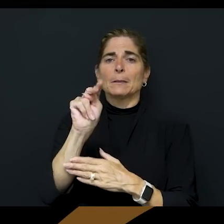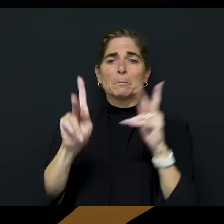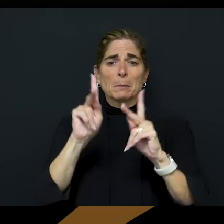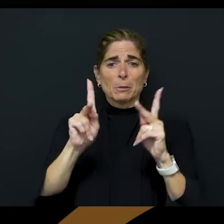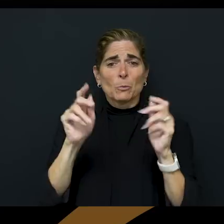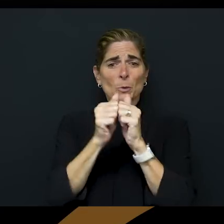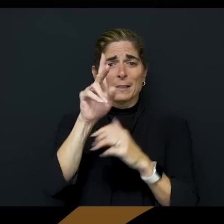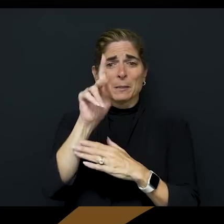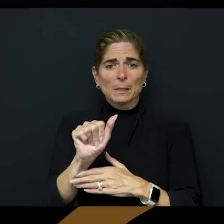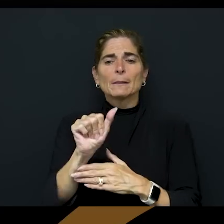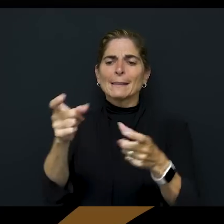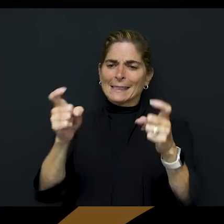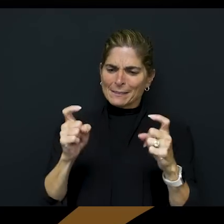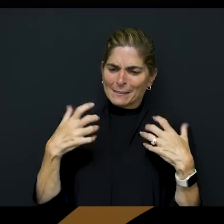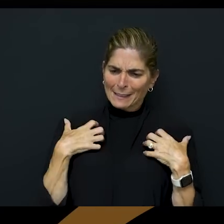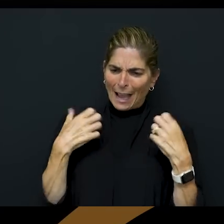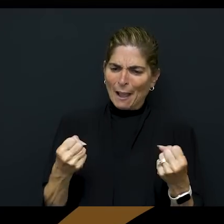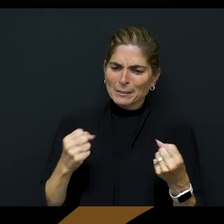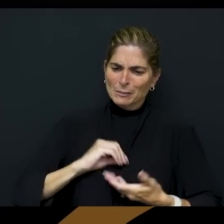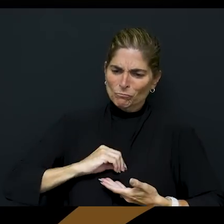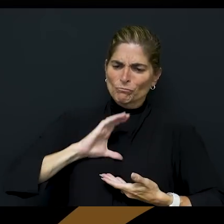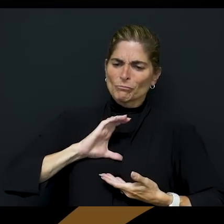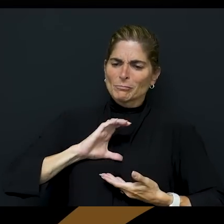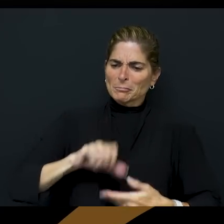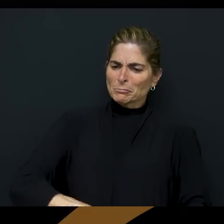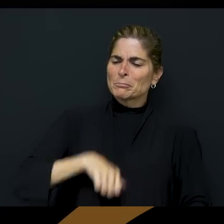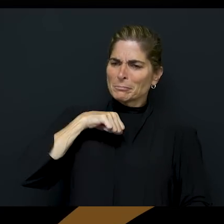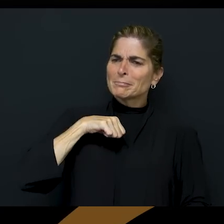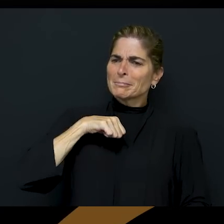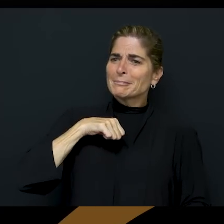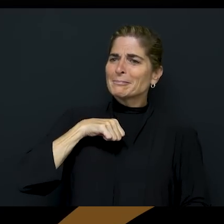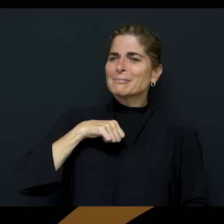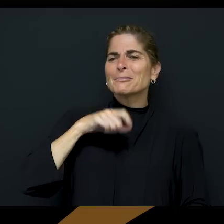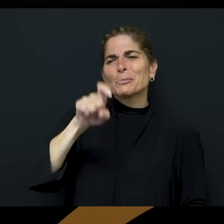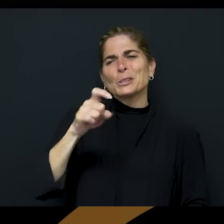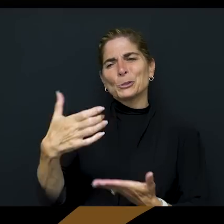It gives us back confidence, independence and dignity that we very much deserve.